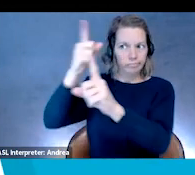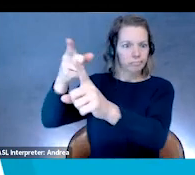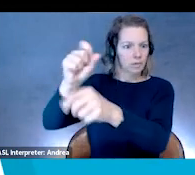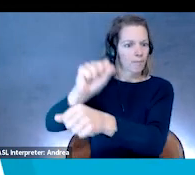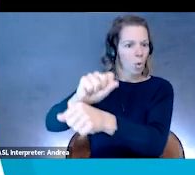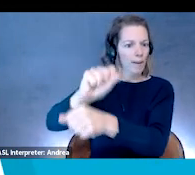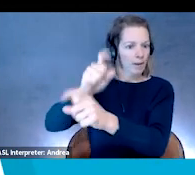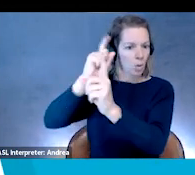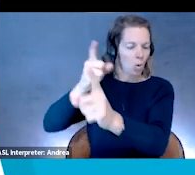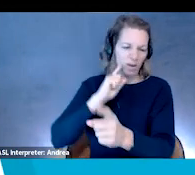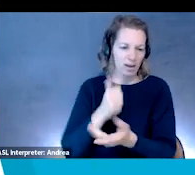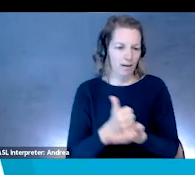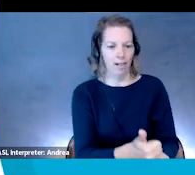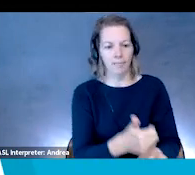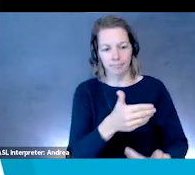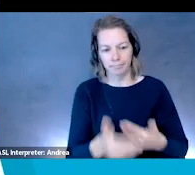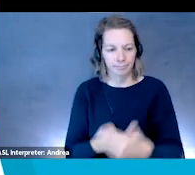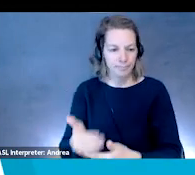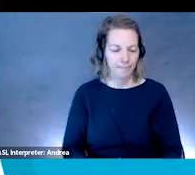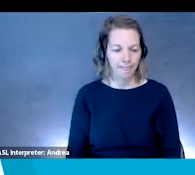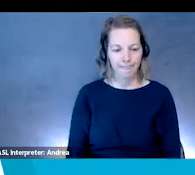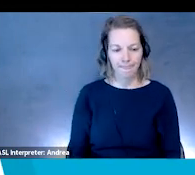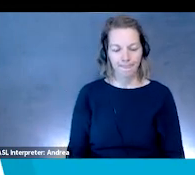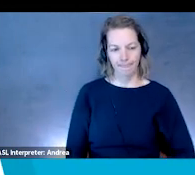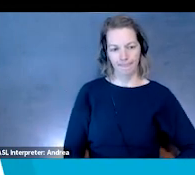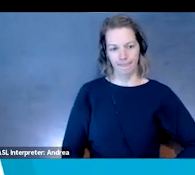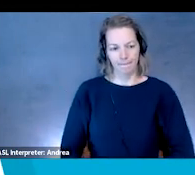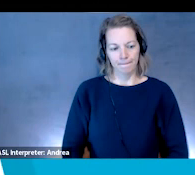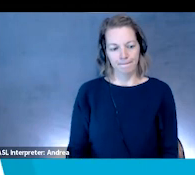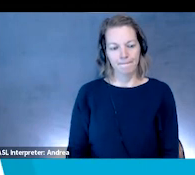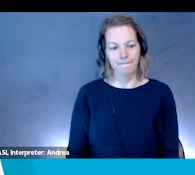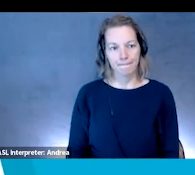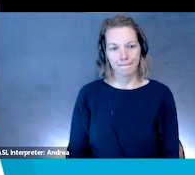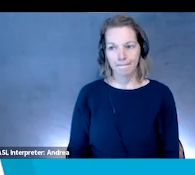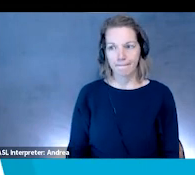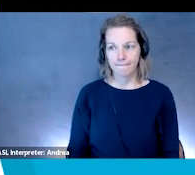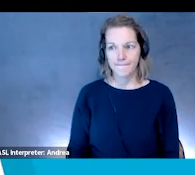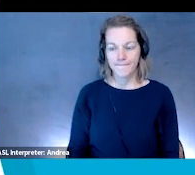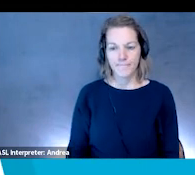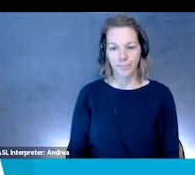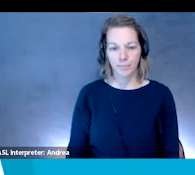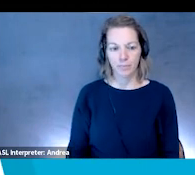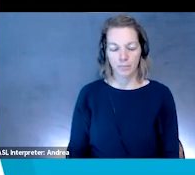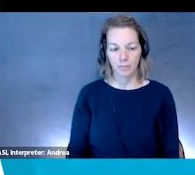PROGRAM THAT HELP THEM BENEFIT FROM THE DRS SERVICES AND BE ABLE TO REACH THAT GOAL, WE CAN HELP